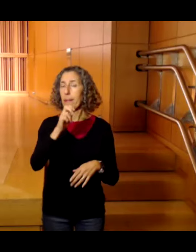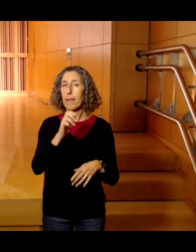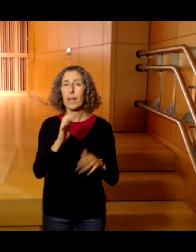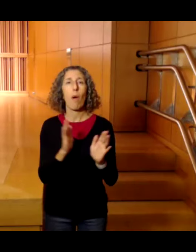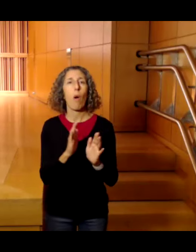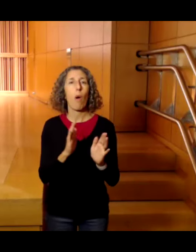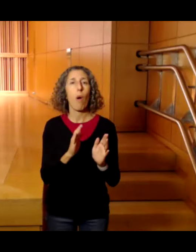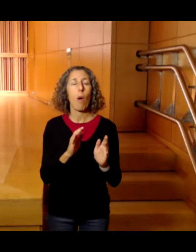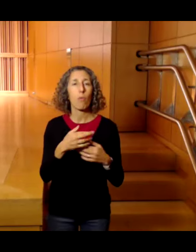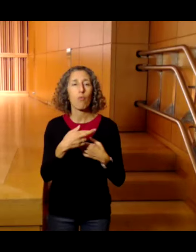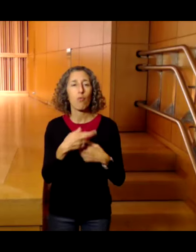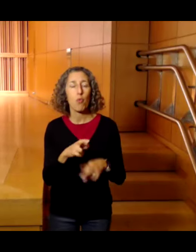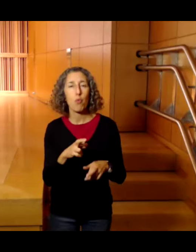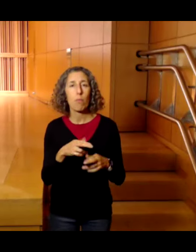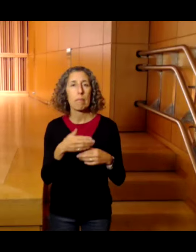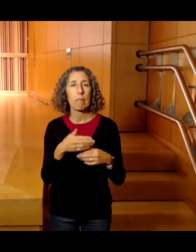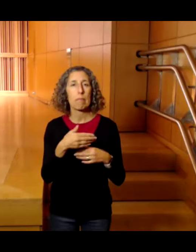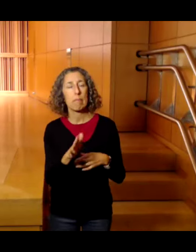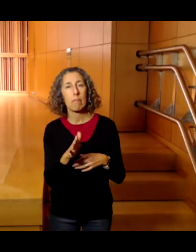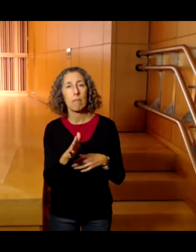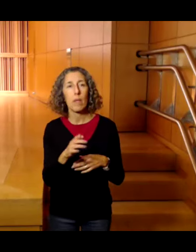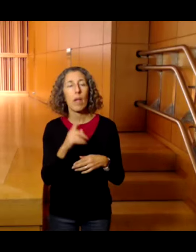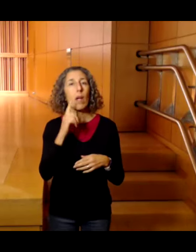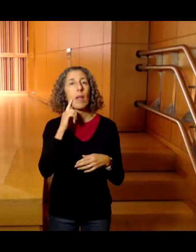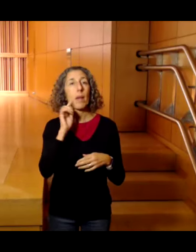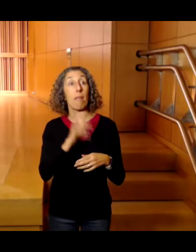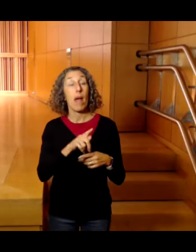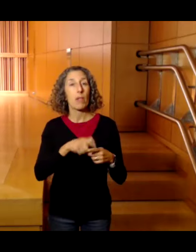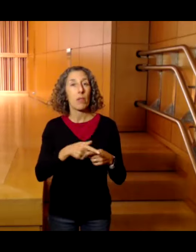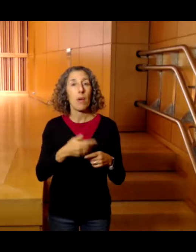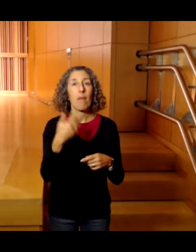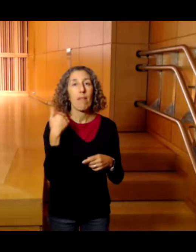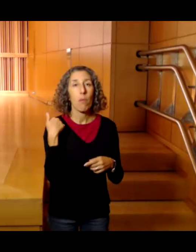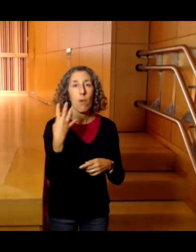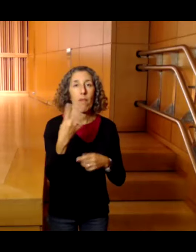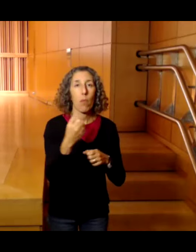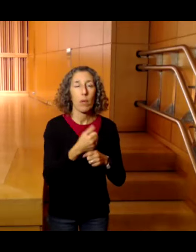one's mind returns immediately to the scene of the boy's molestation, no more than 4 years earlier.